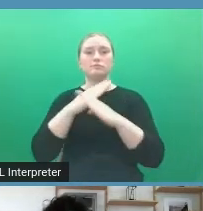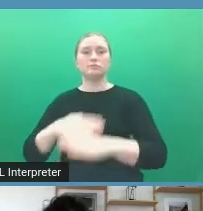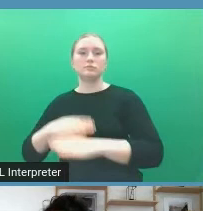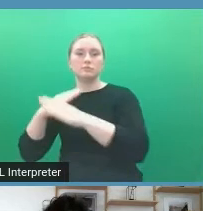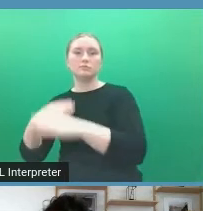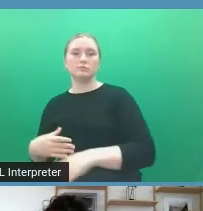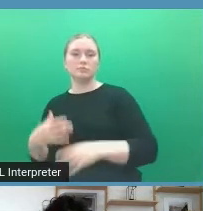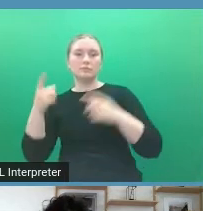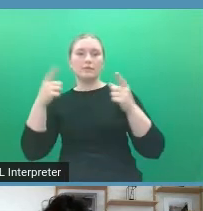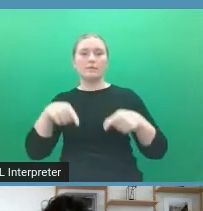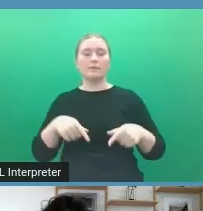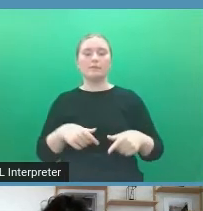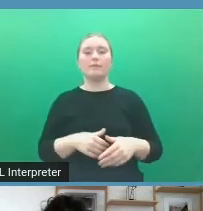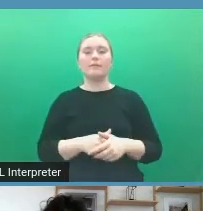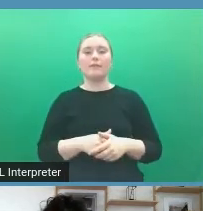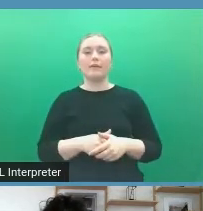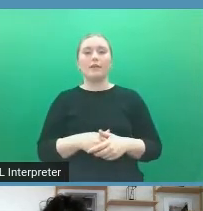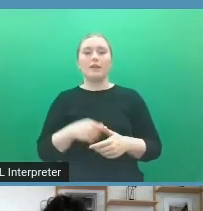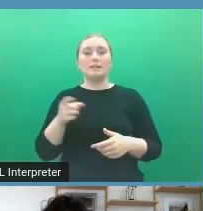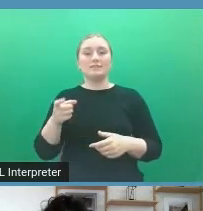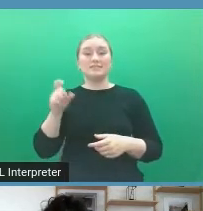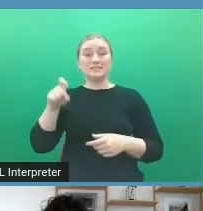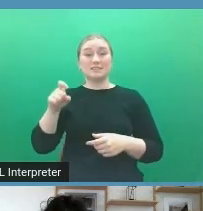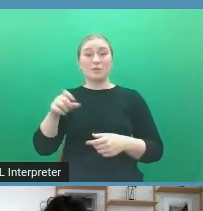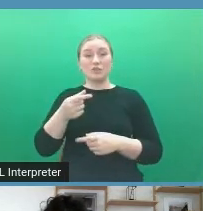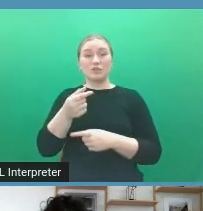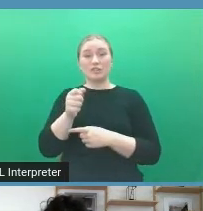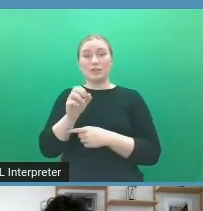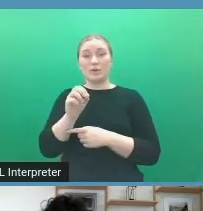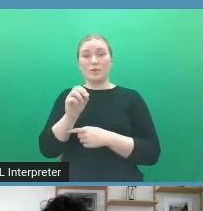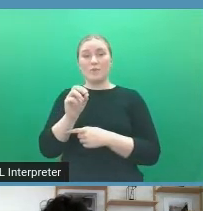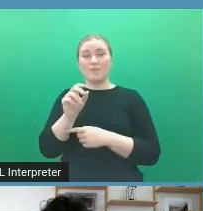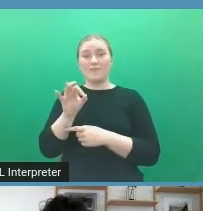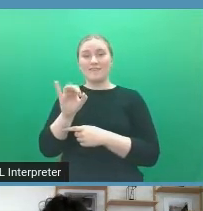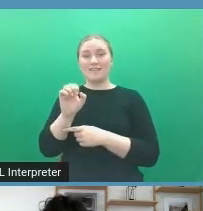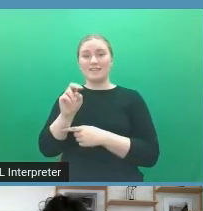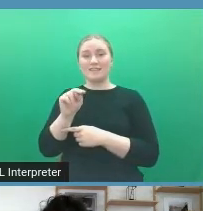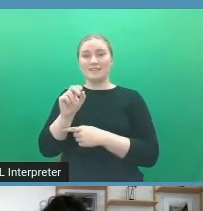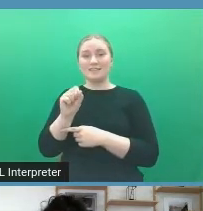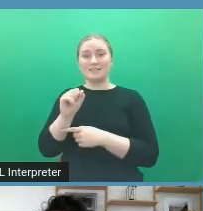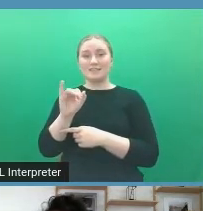would require something like geofencing. So open access is something that we should all consider